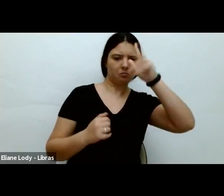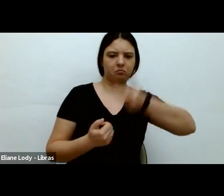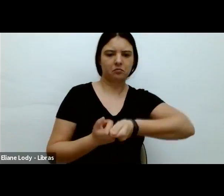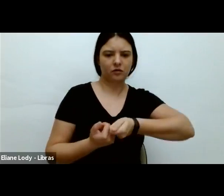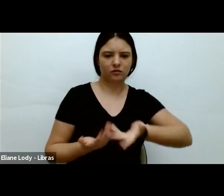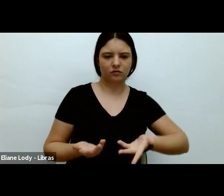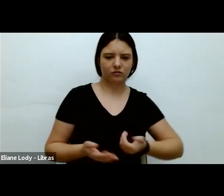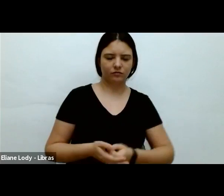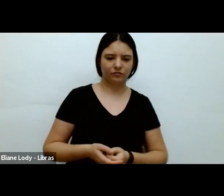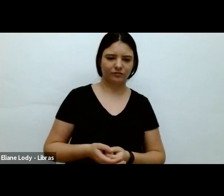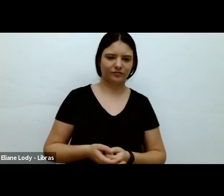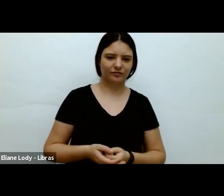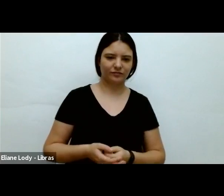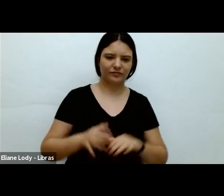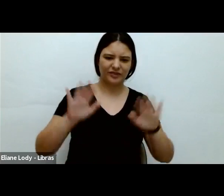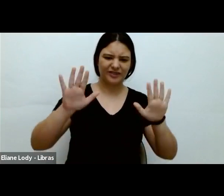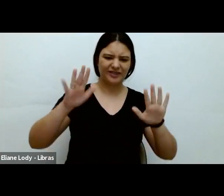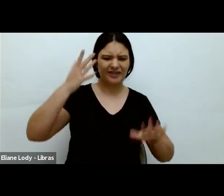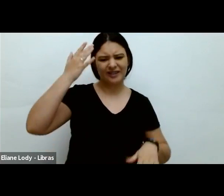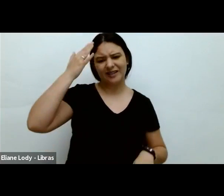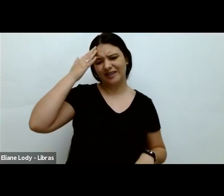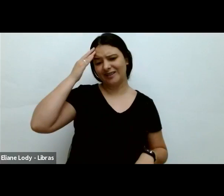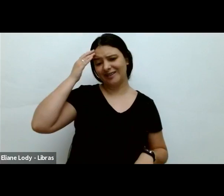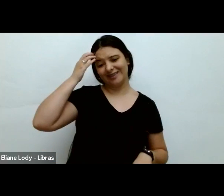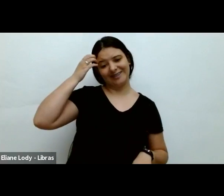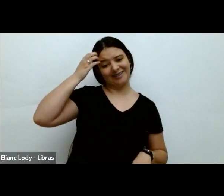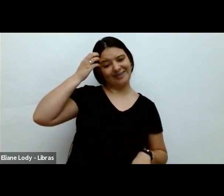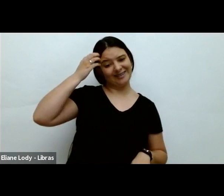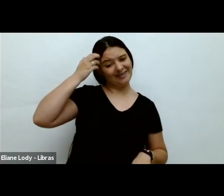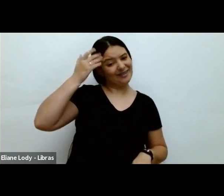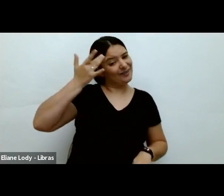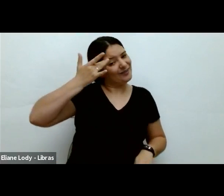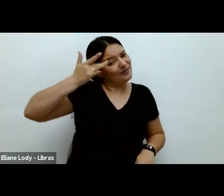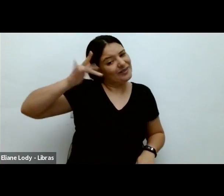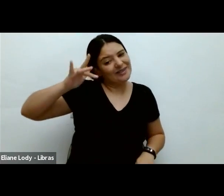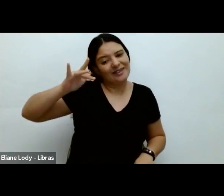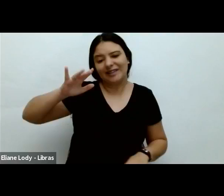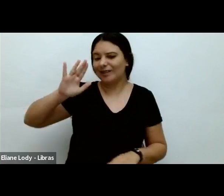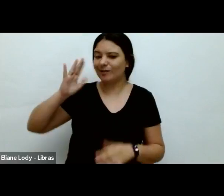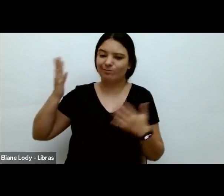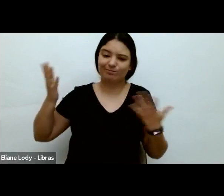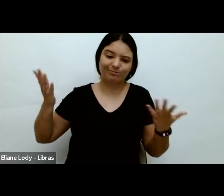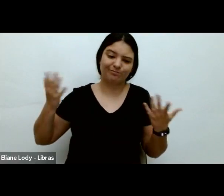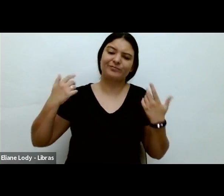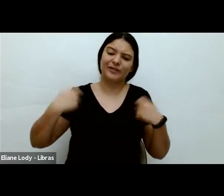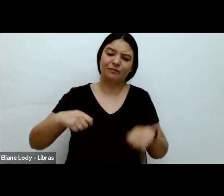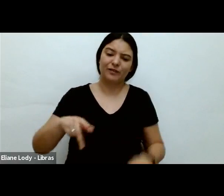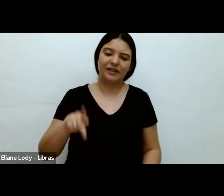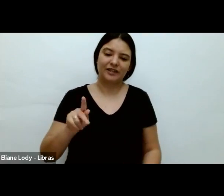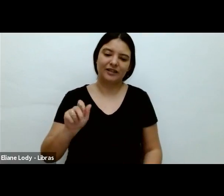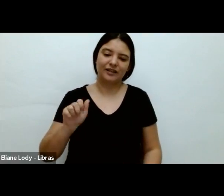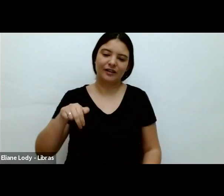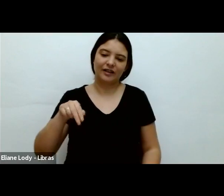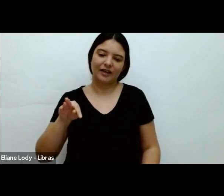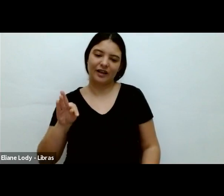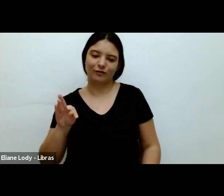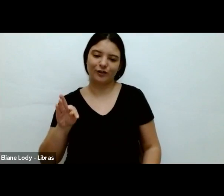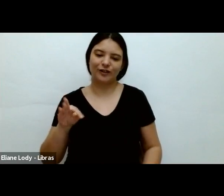not sure whether Hager will help. in that in that way in that we might need. Con that we might need can't. But.